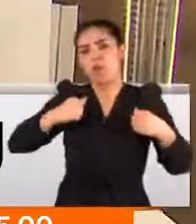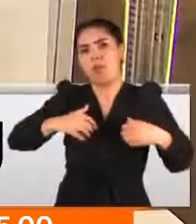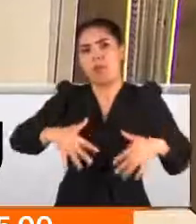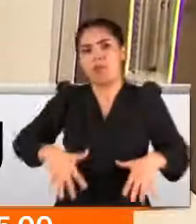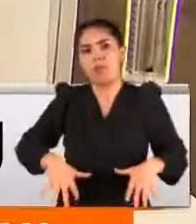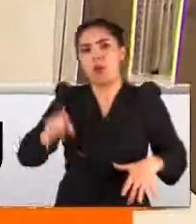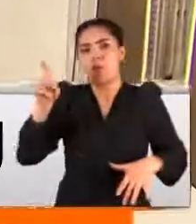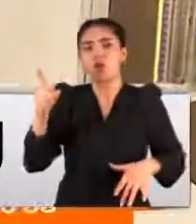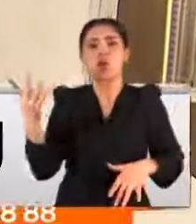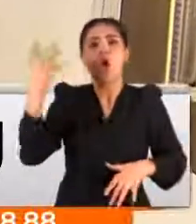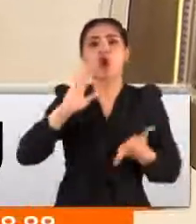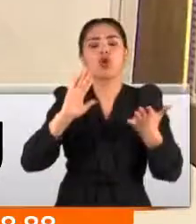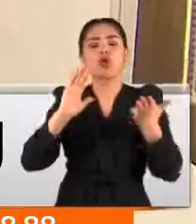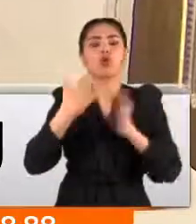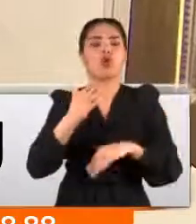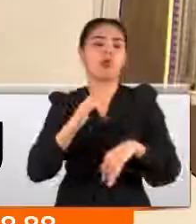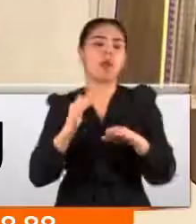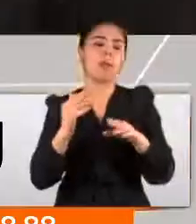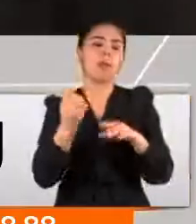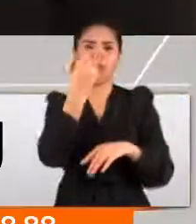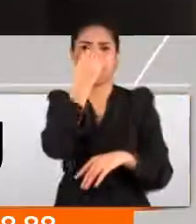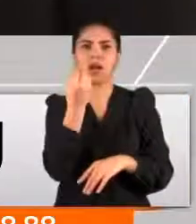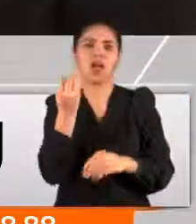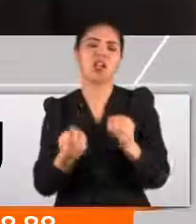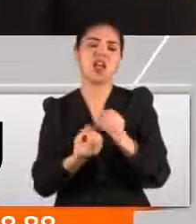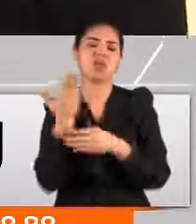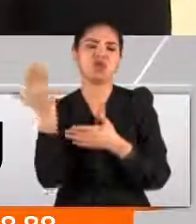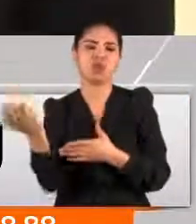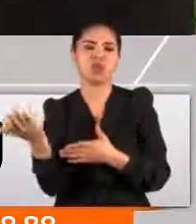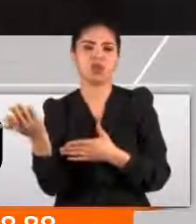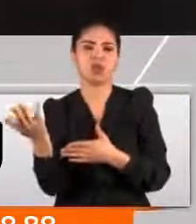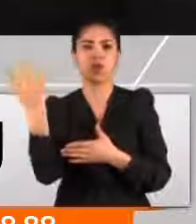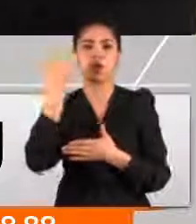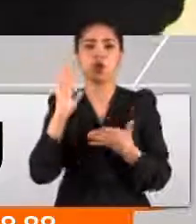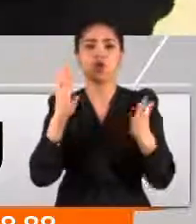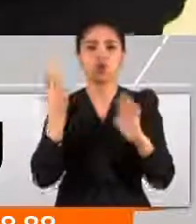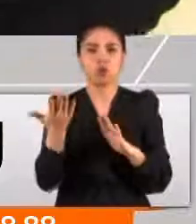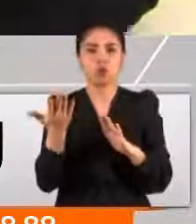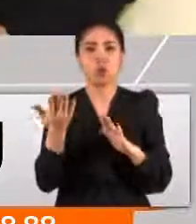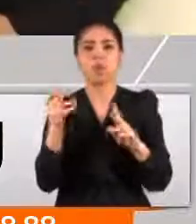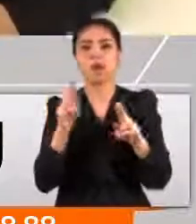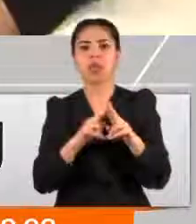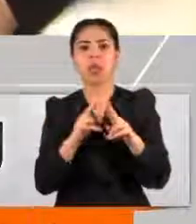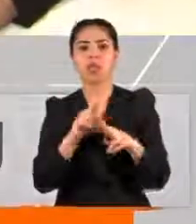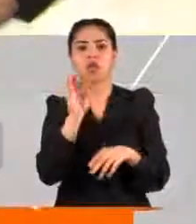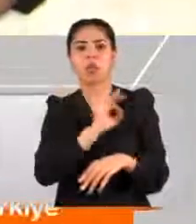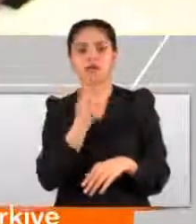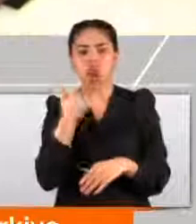made her meet stage four cancer. You are at stage four, chemotherapy has no benefit and disease progresses more